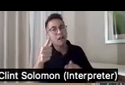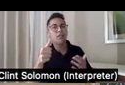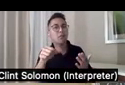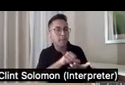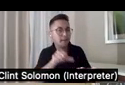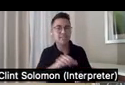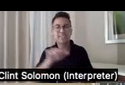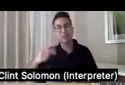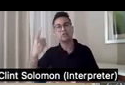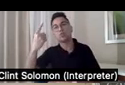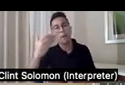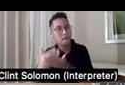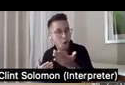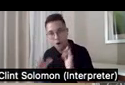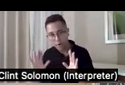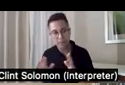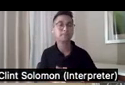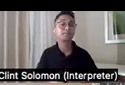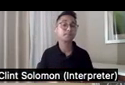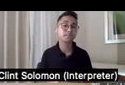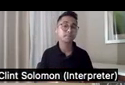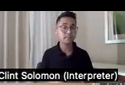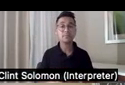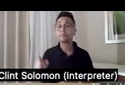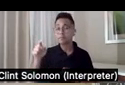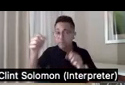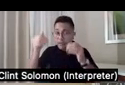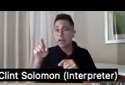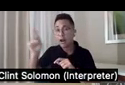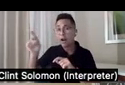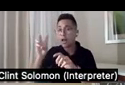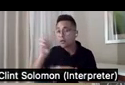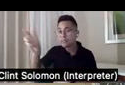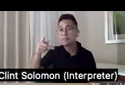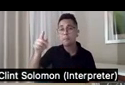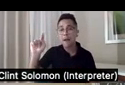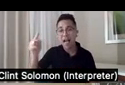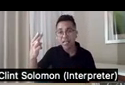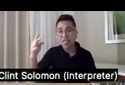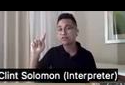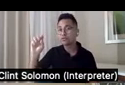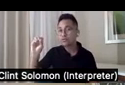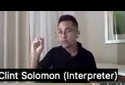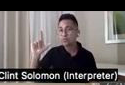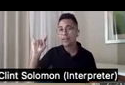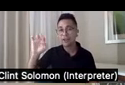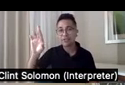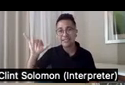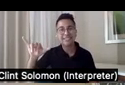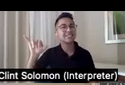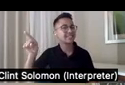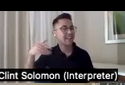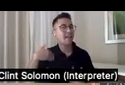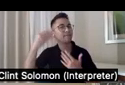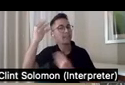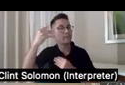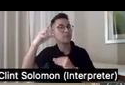book and again you can go to paths to literacy for information about tactile experience books